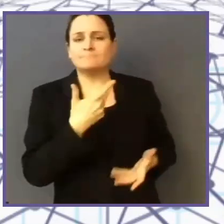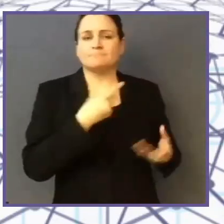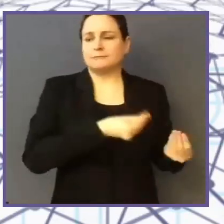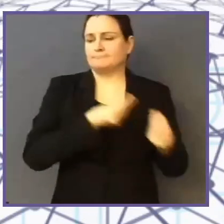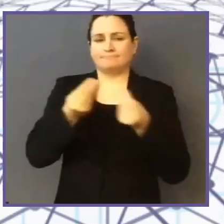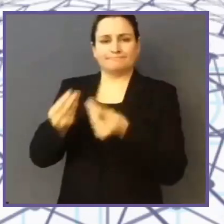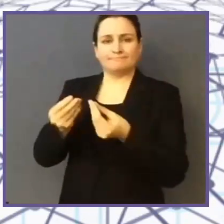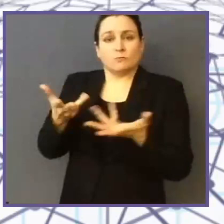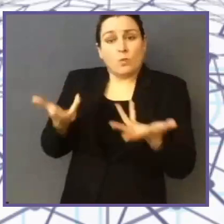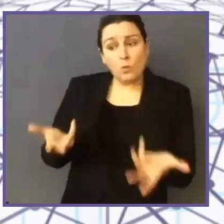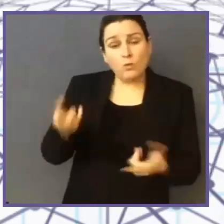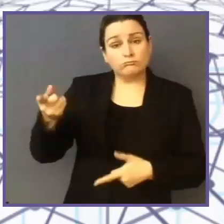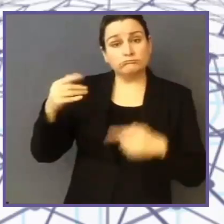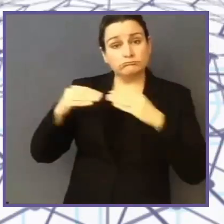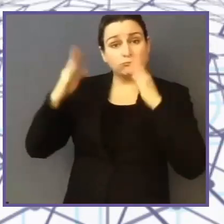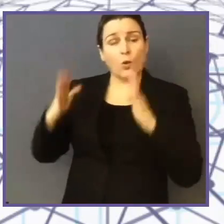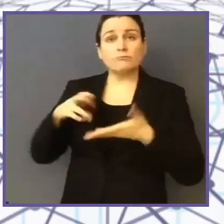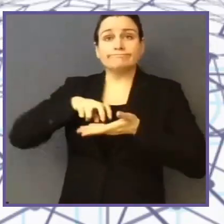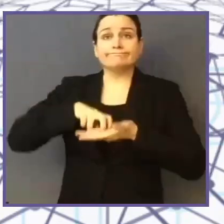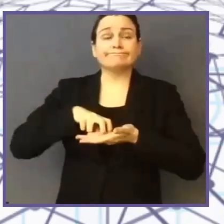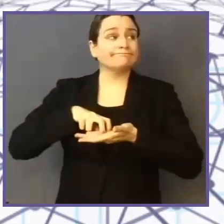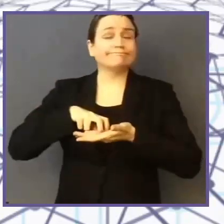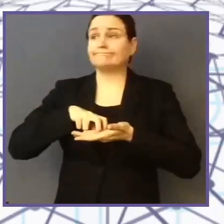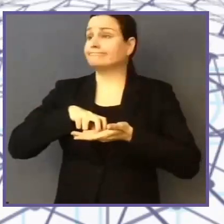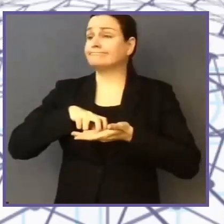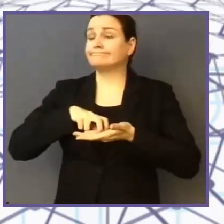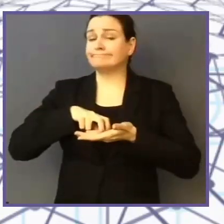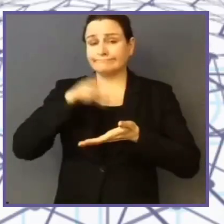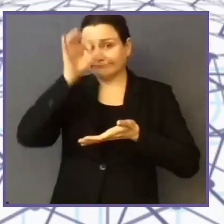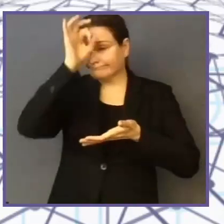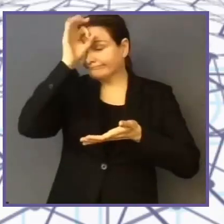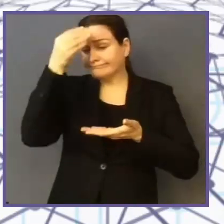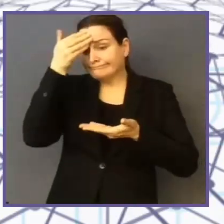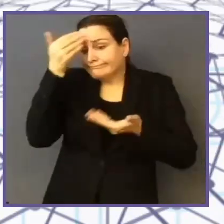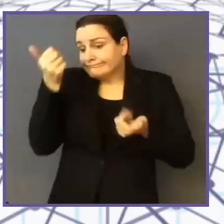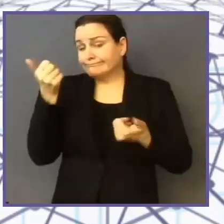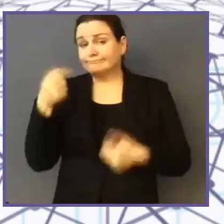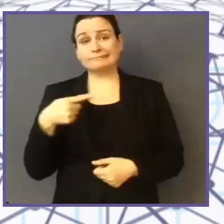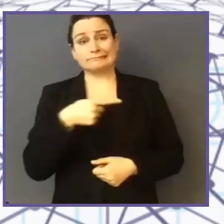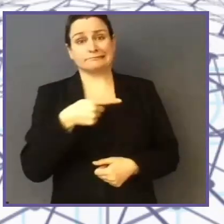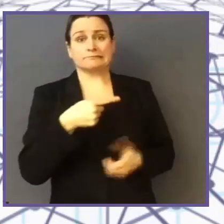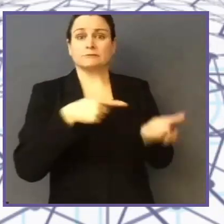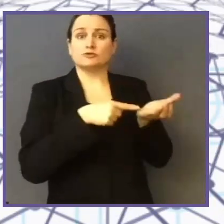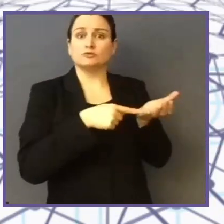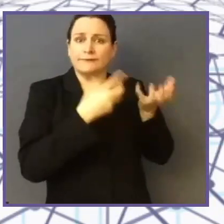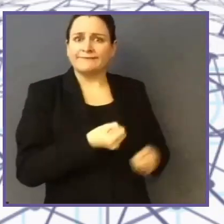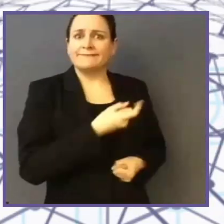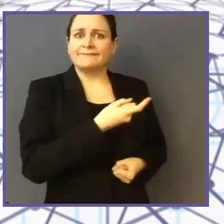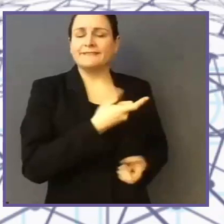technology. And this is particularly true for persons from underrepresented groups, persons with